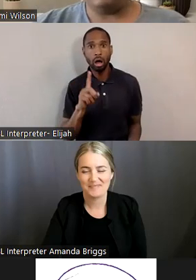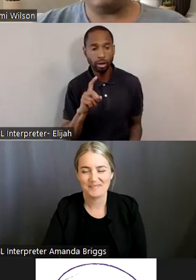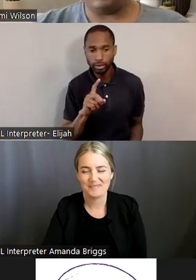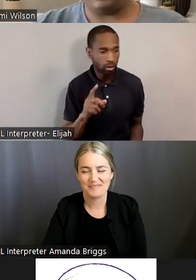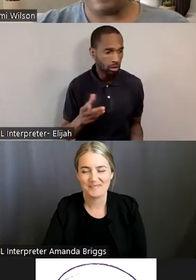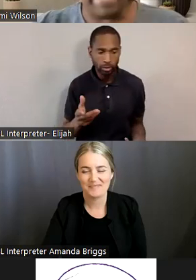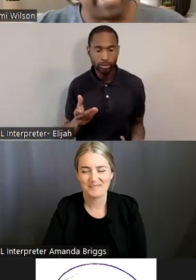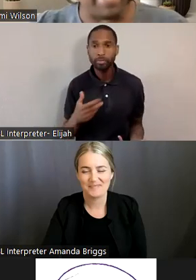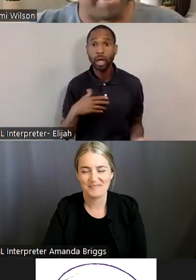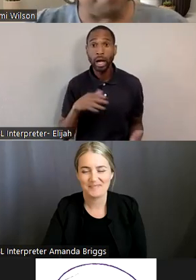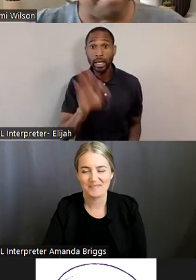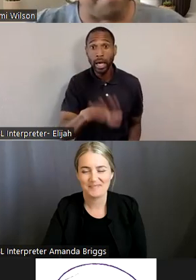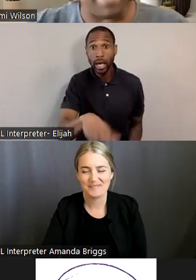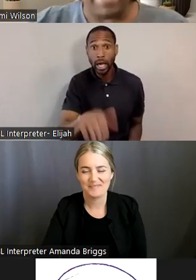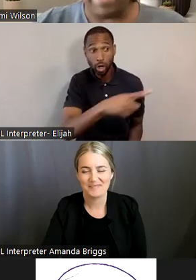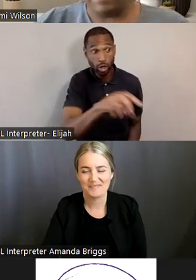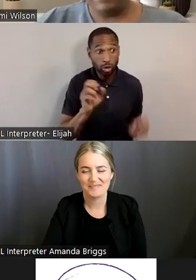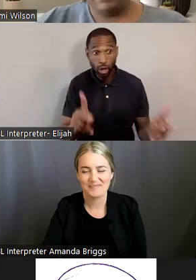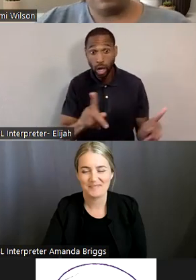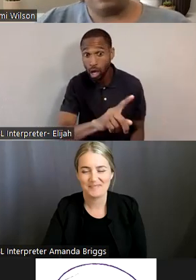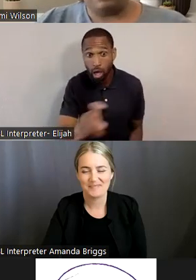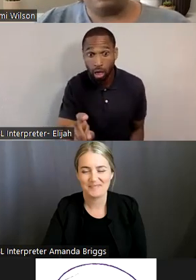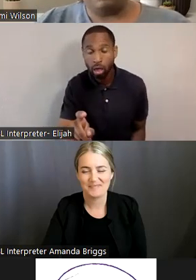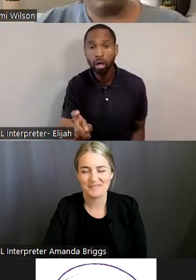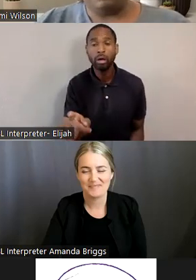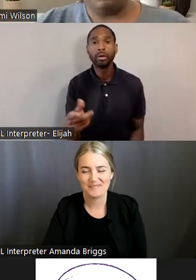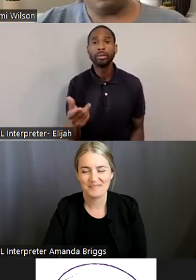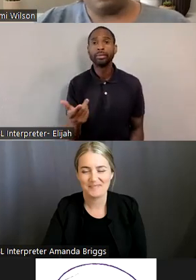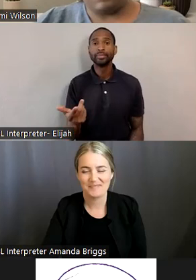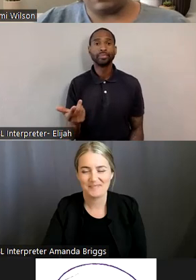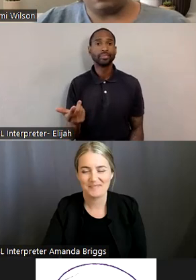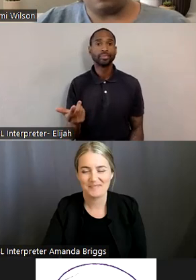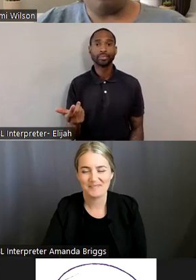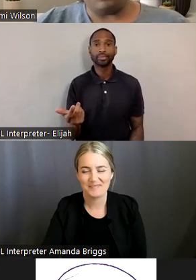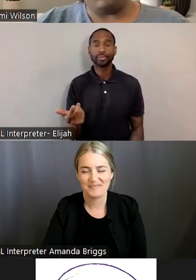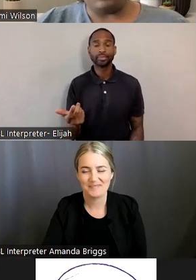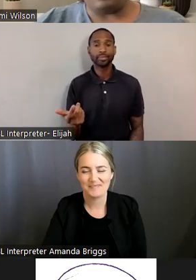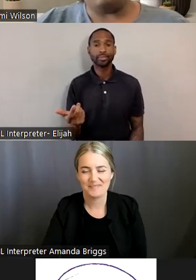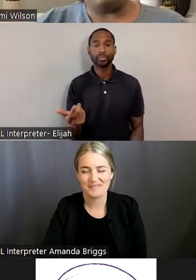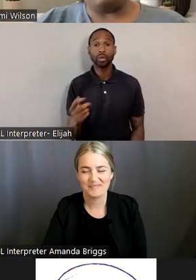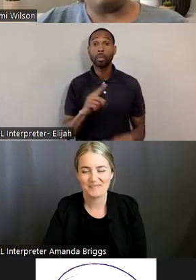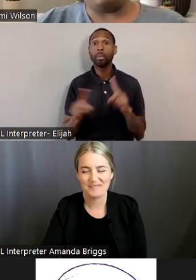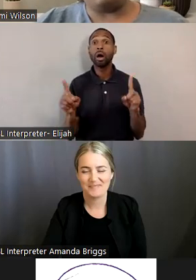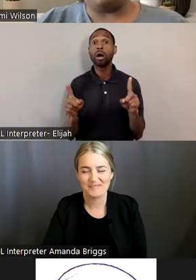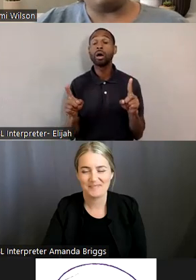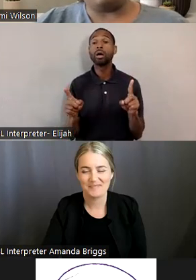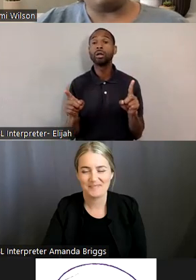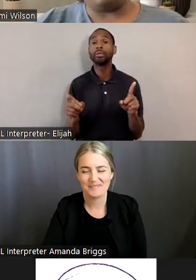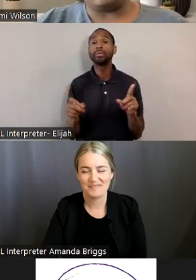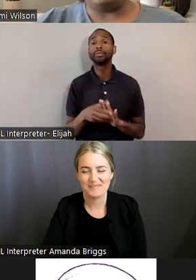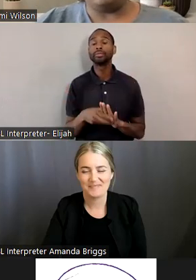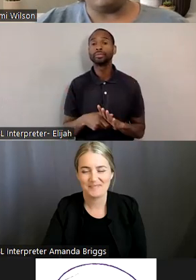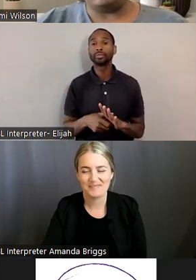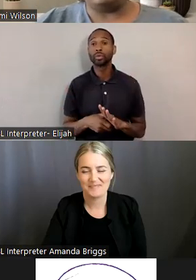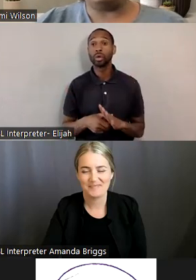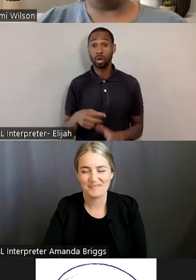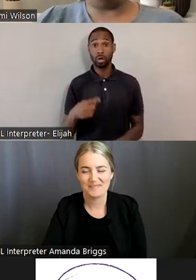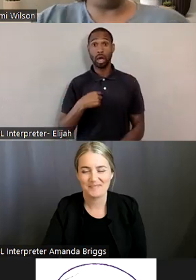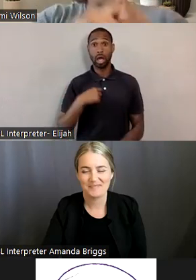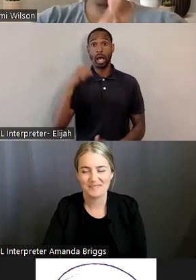and I did the "Hey, hey, are you okay?" But what I noticed, one